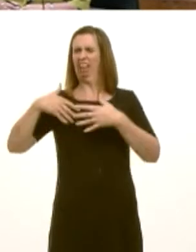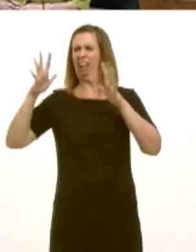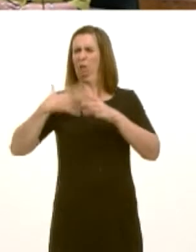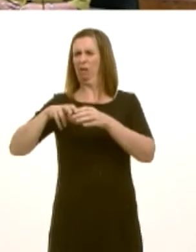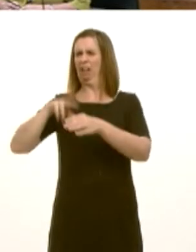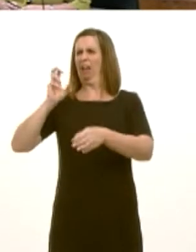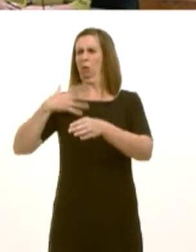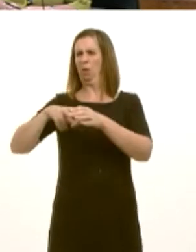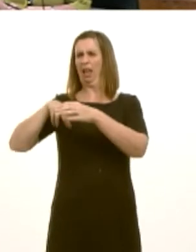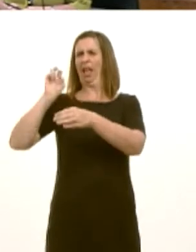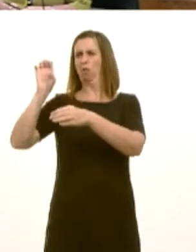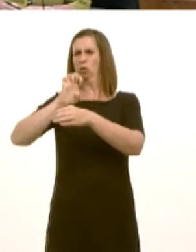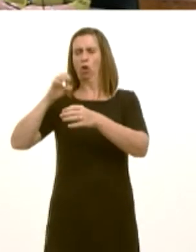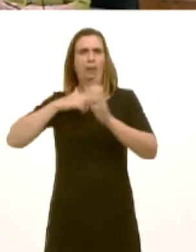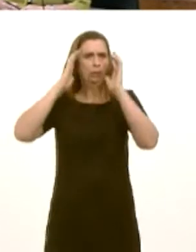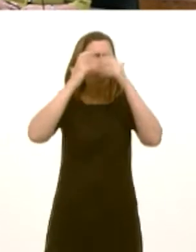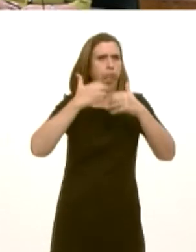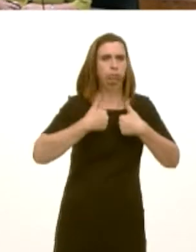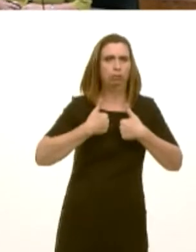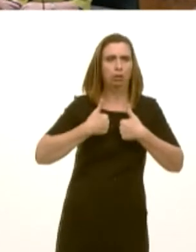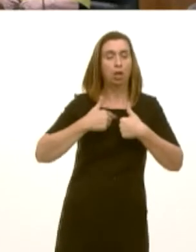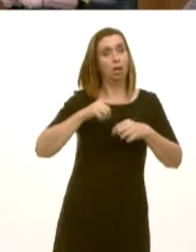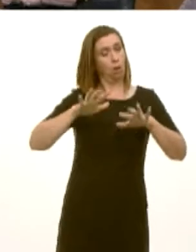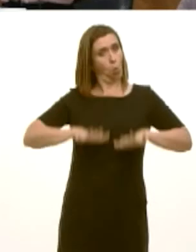Therefore, First Minister, would you agree with me itís essential that here in Wales